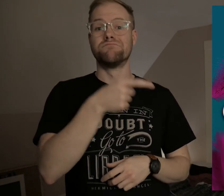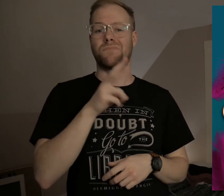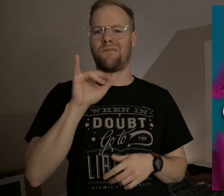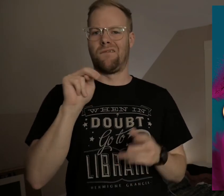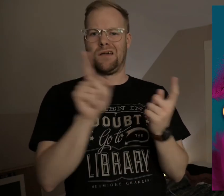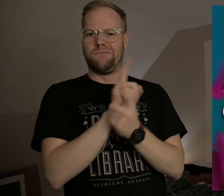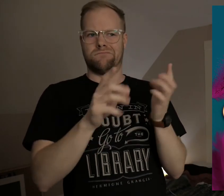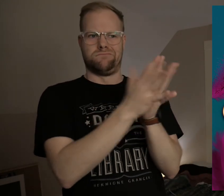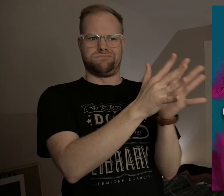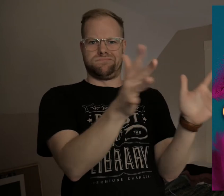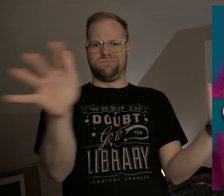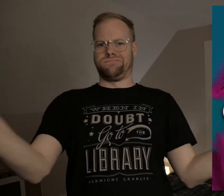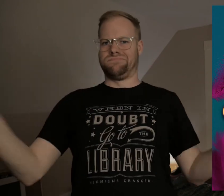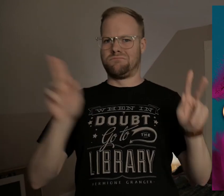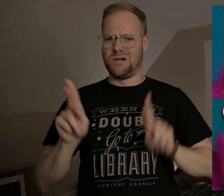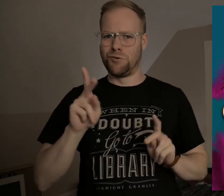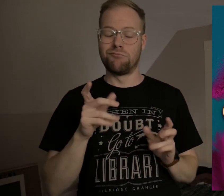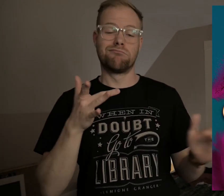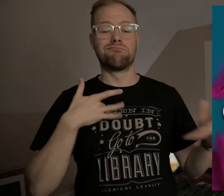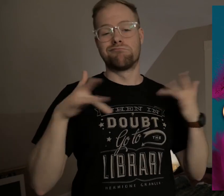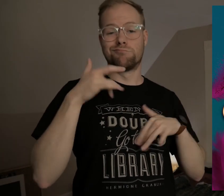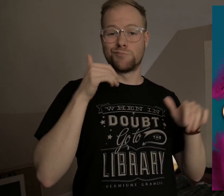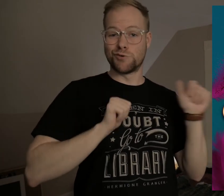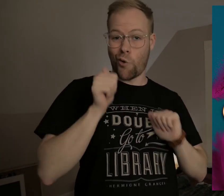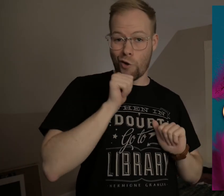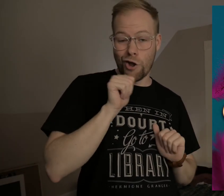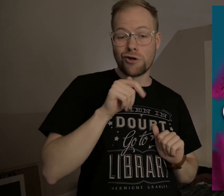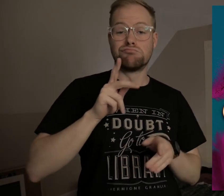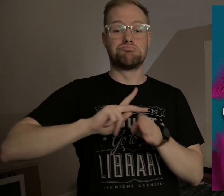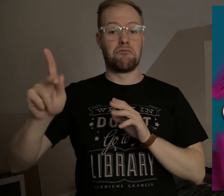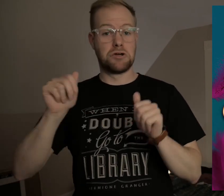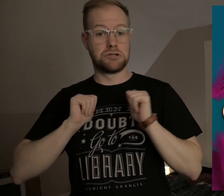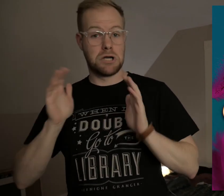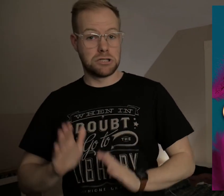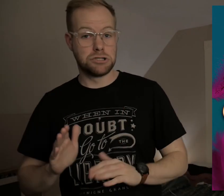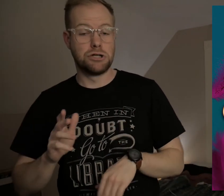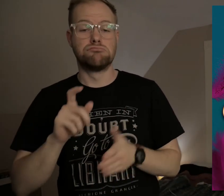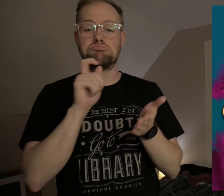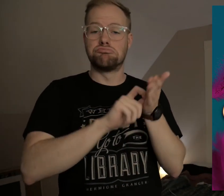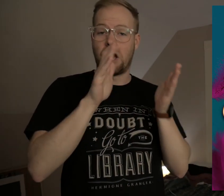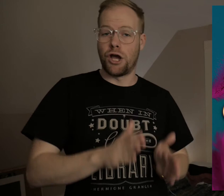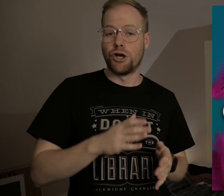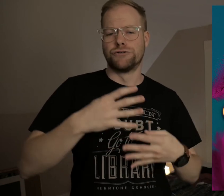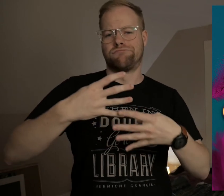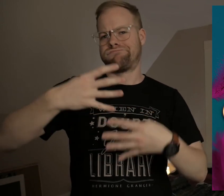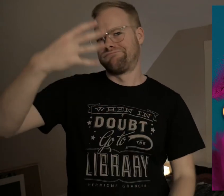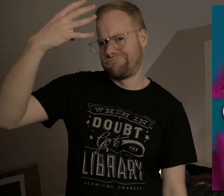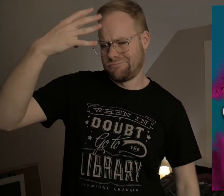There, Vivian meets a wide range of people - flashy showgirls, professional actors, writers, and so much more.